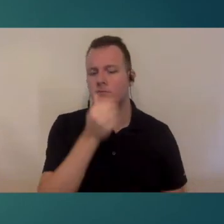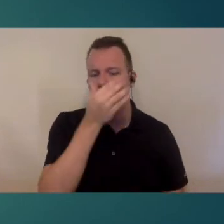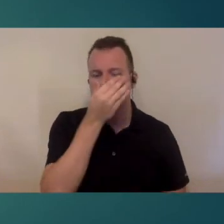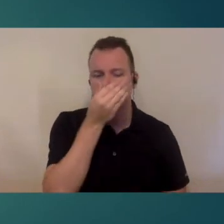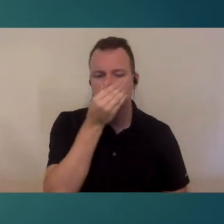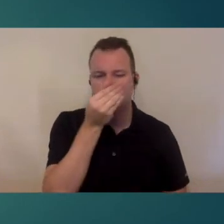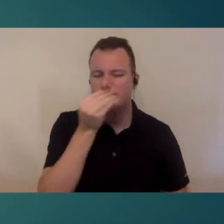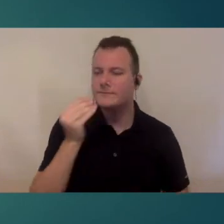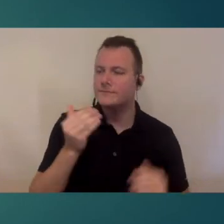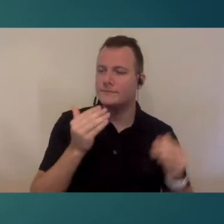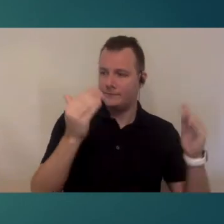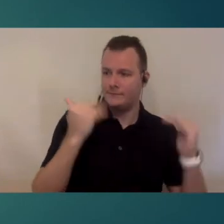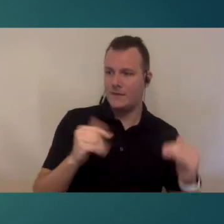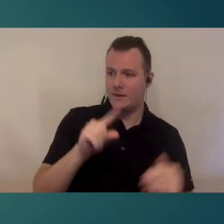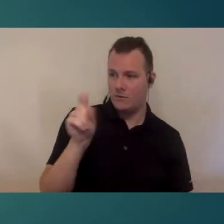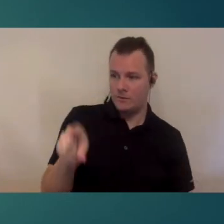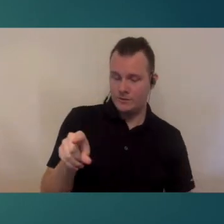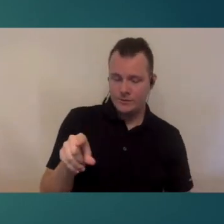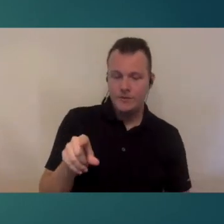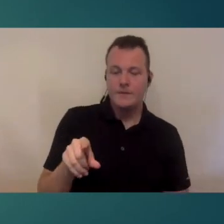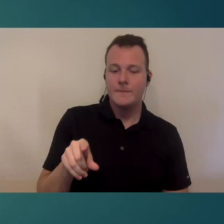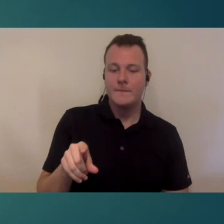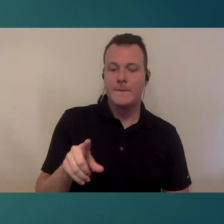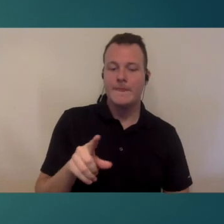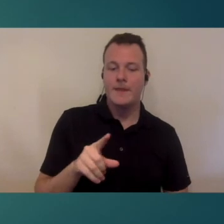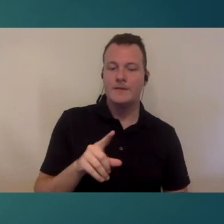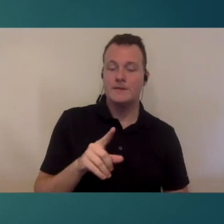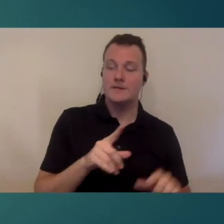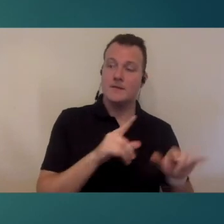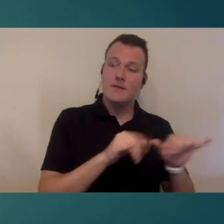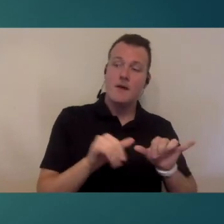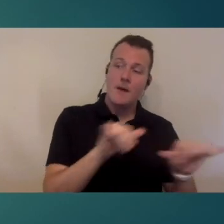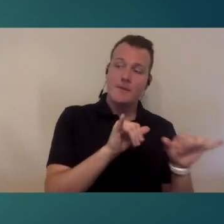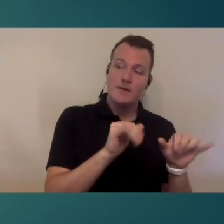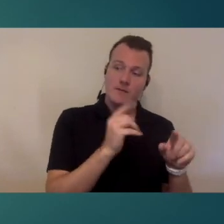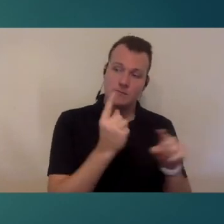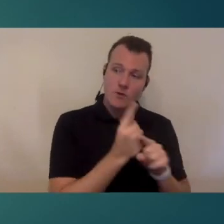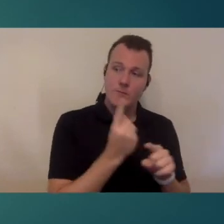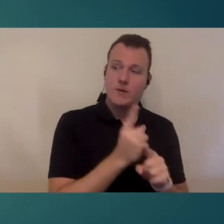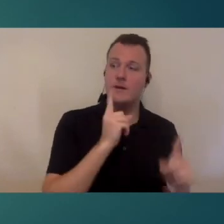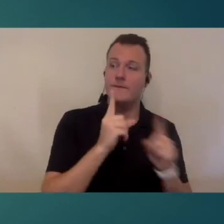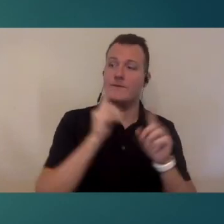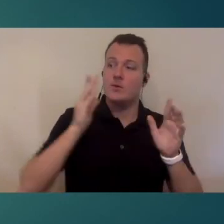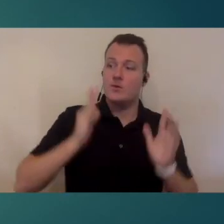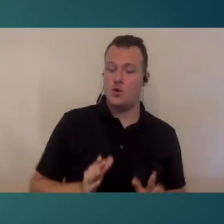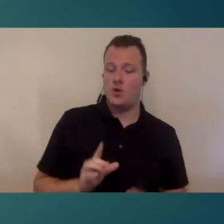is: is it- is it common/inappropriate for an interviewer to ask you to demonstrate